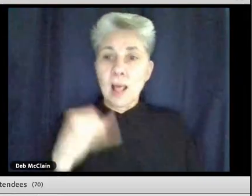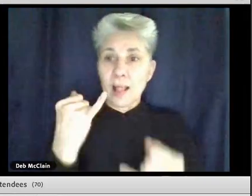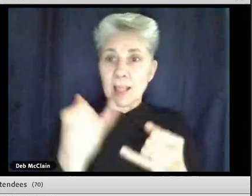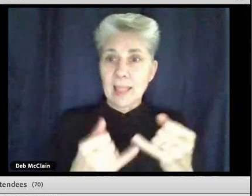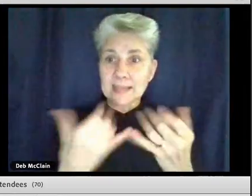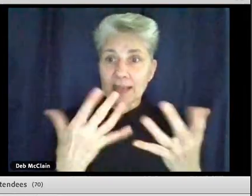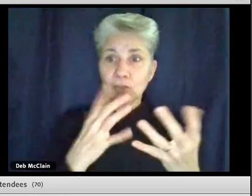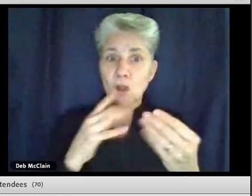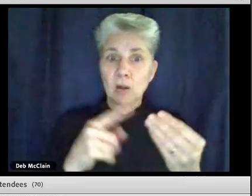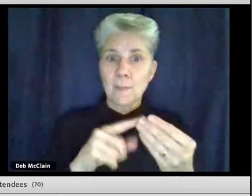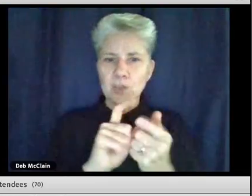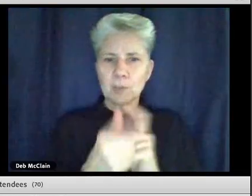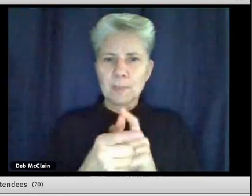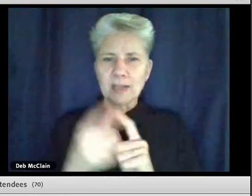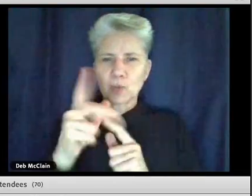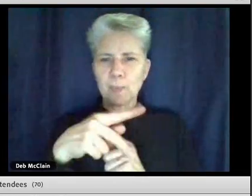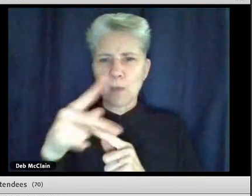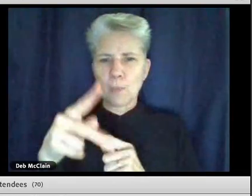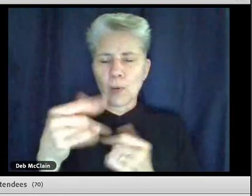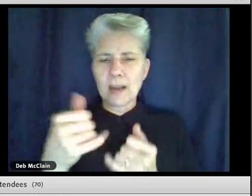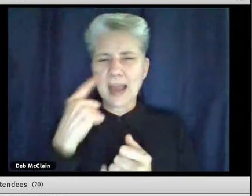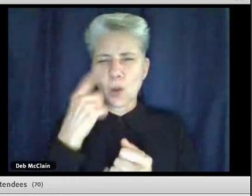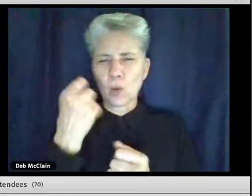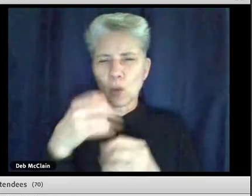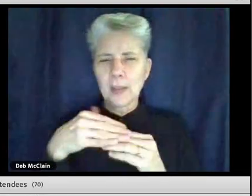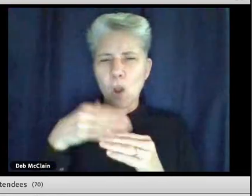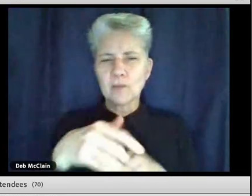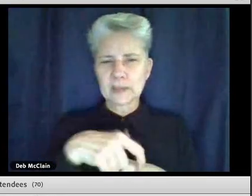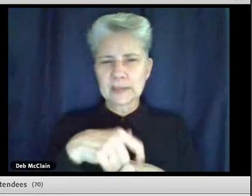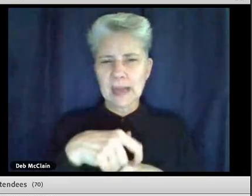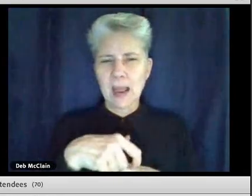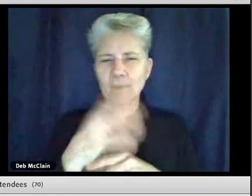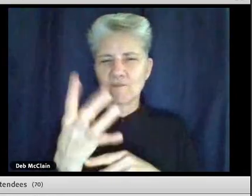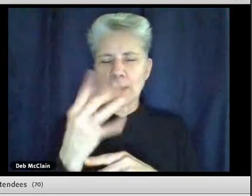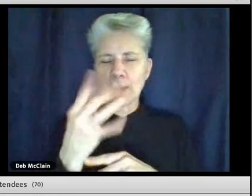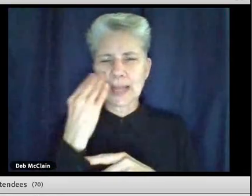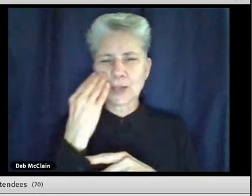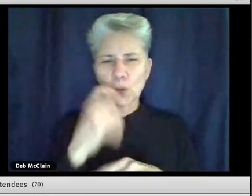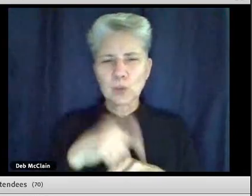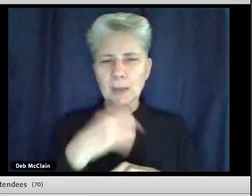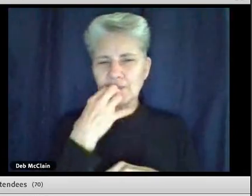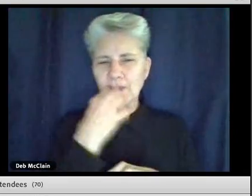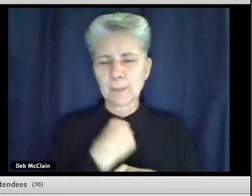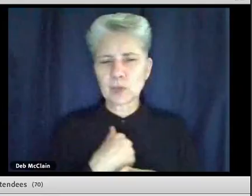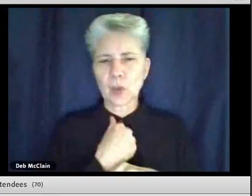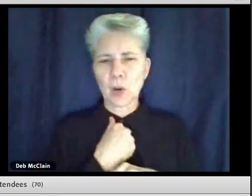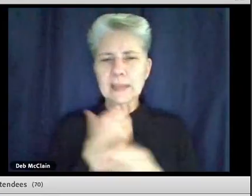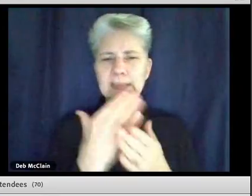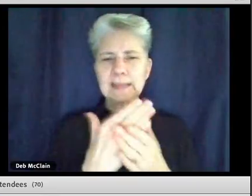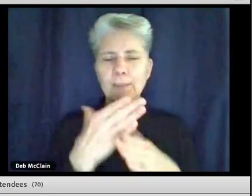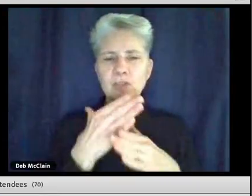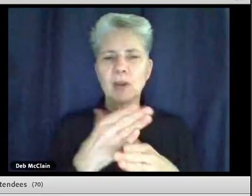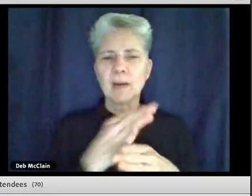So one last thing I want to talk to you about. I'm going to switch back to my PowerPoint. I know we're a little bit over, 4 minutes. Sorry, I know your time is valuable.